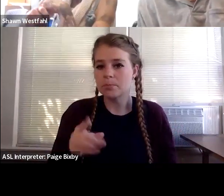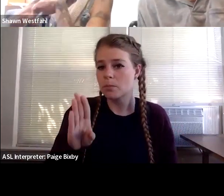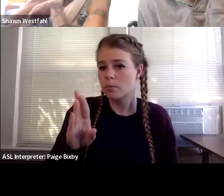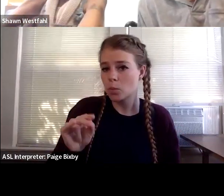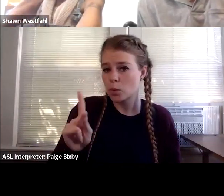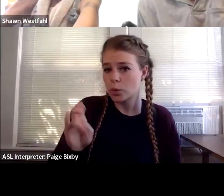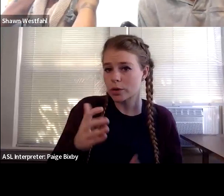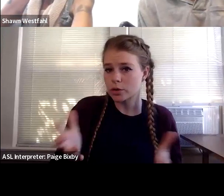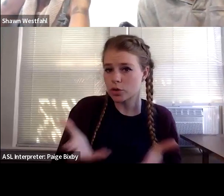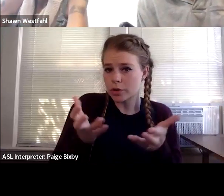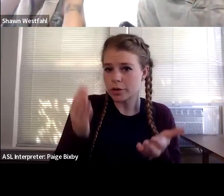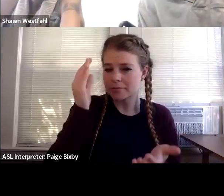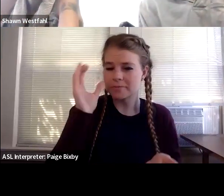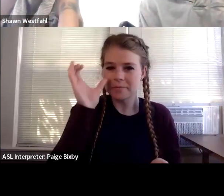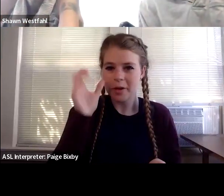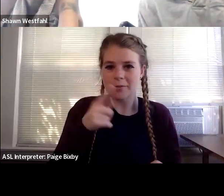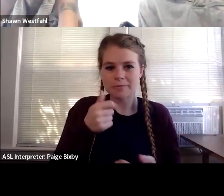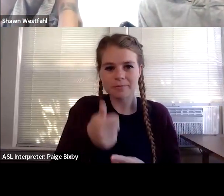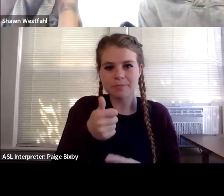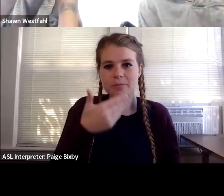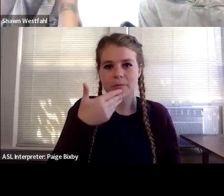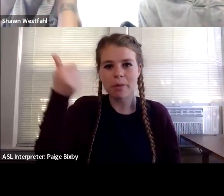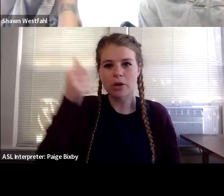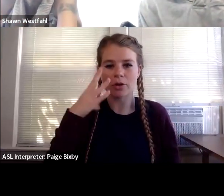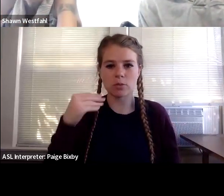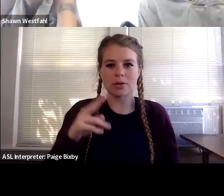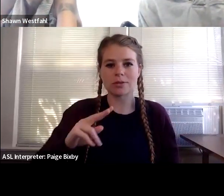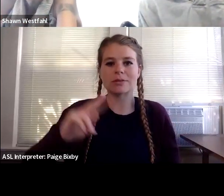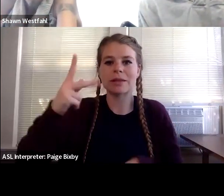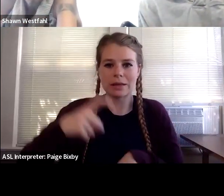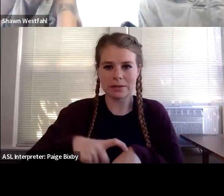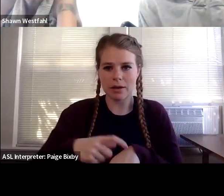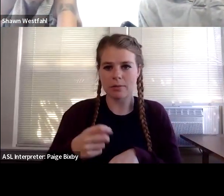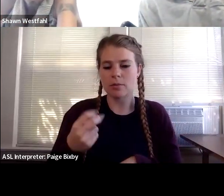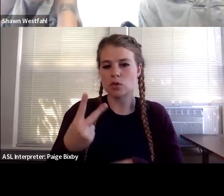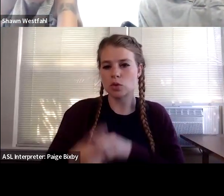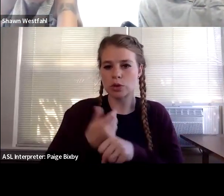you had a better experience, you know, years later. But I'm also so sorry